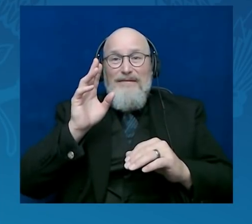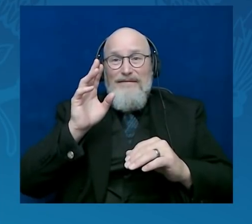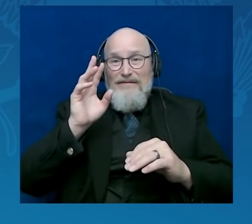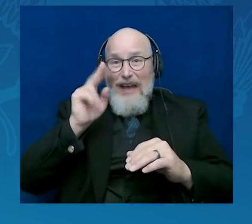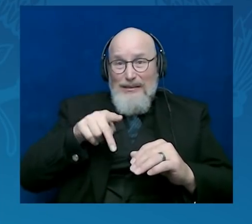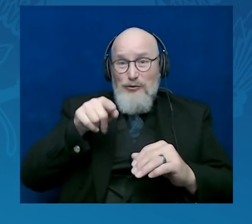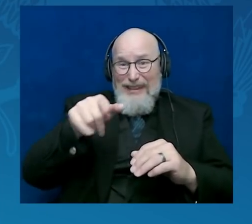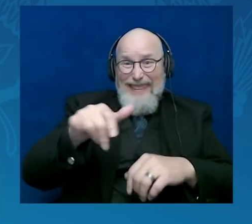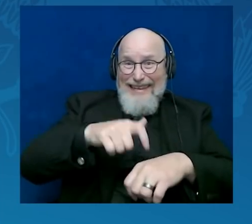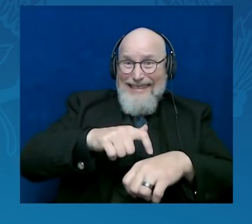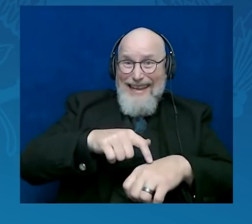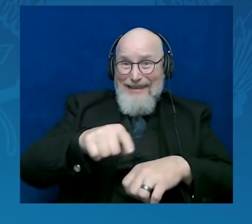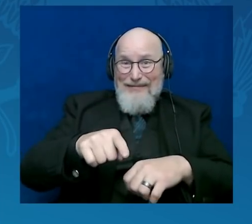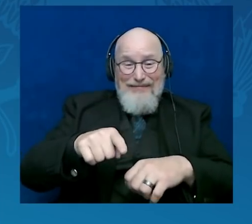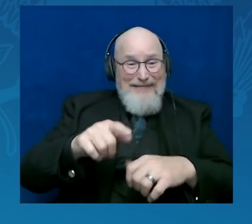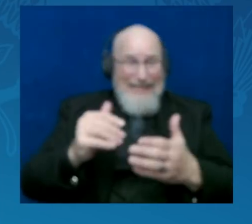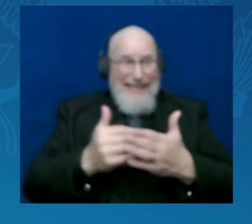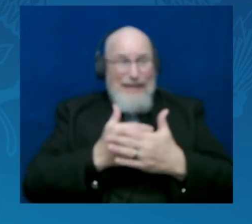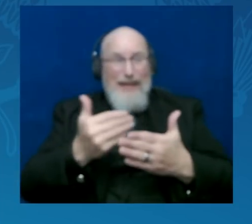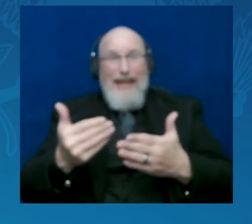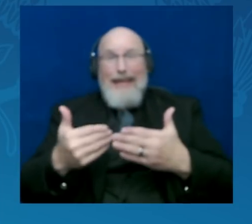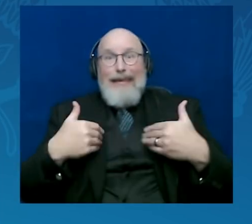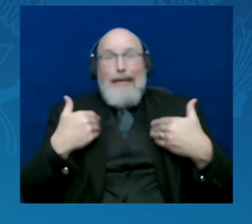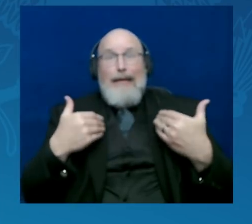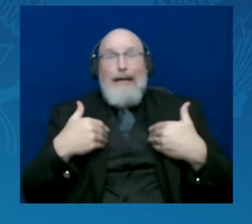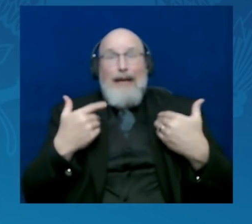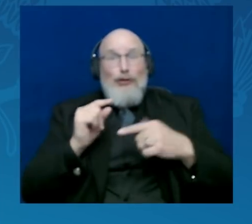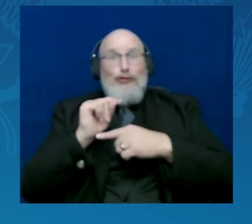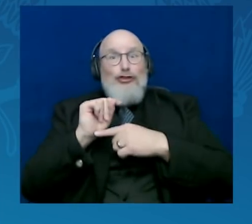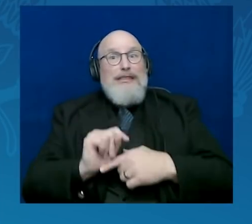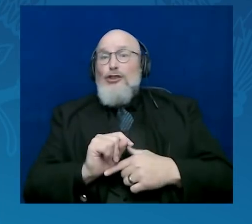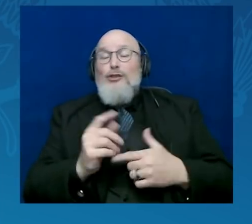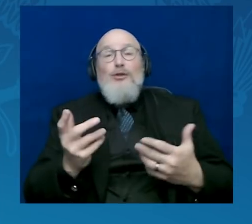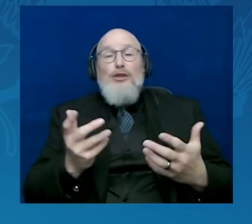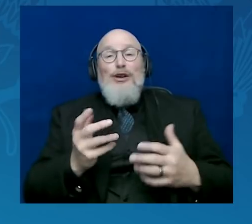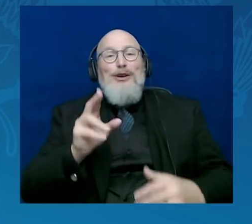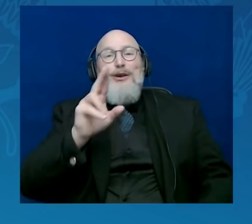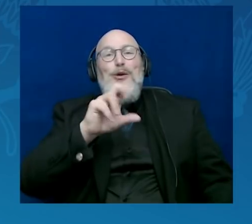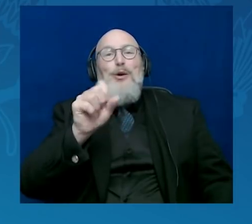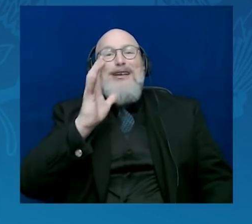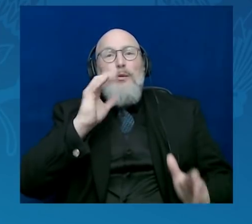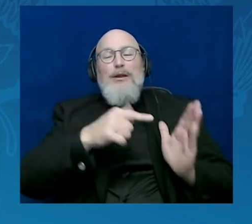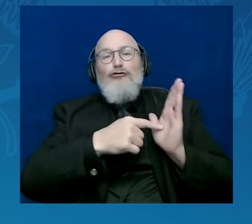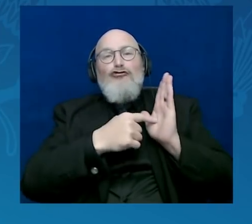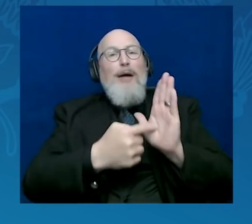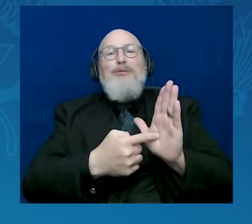a young tradition, namely that the United States would be represented in Munich by the Vice President.